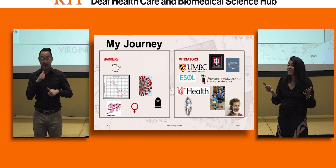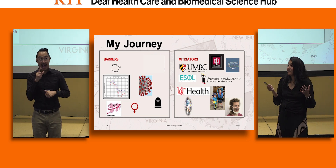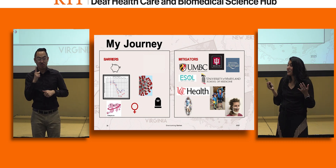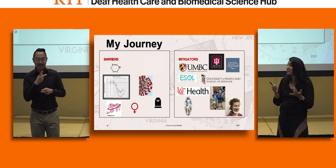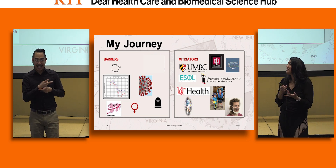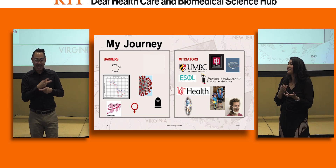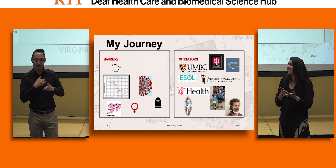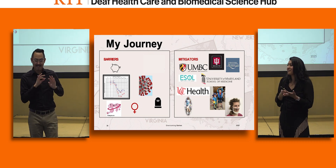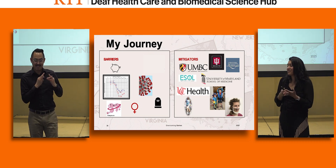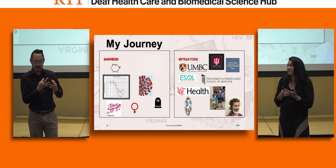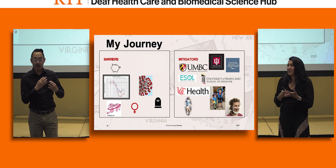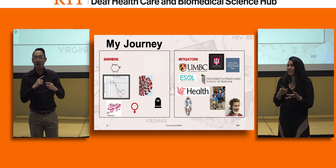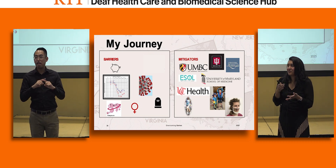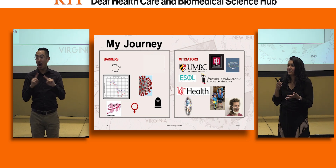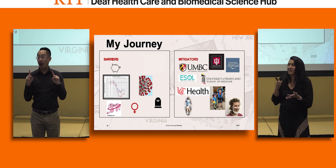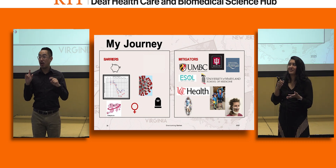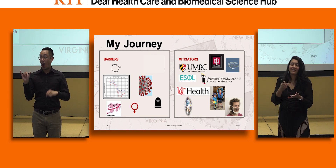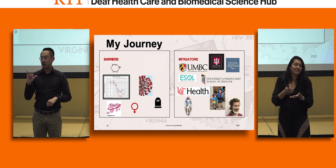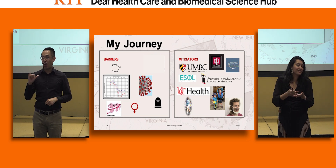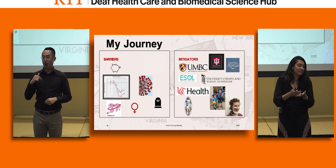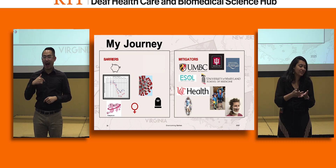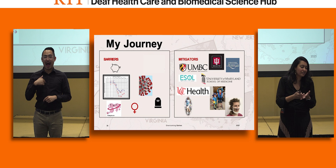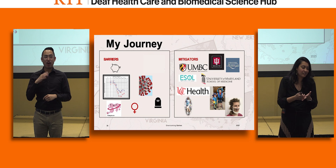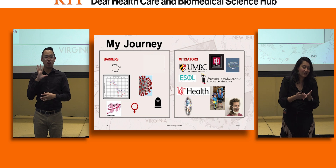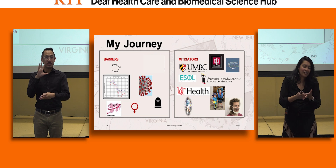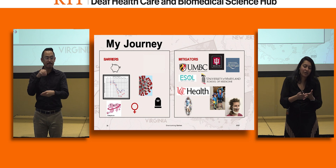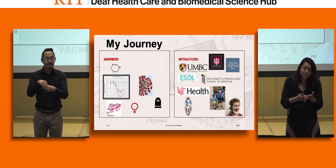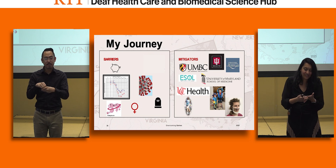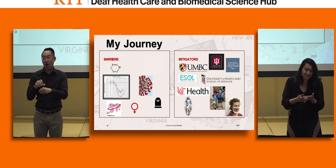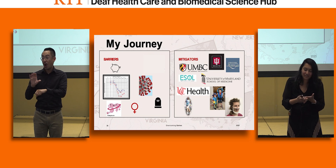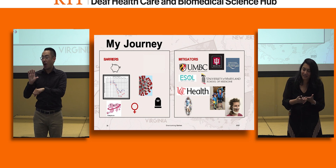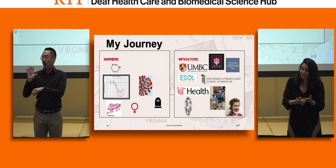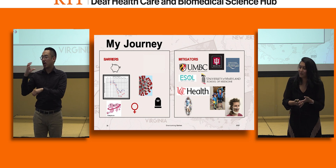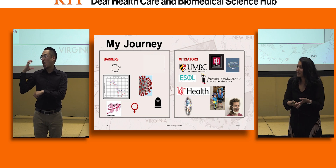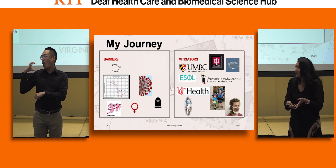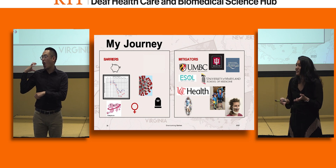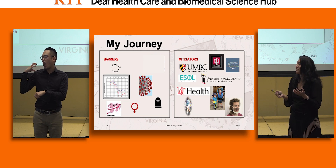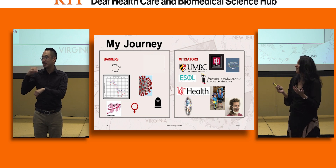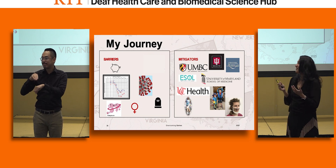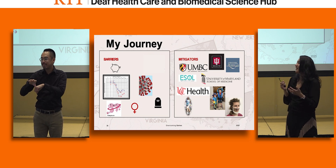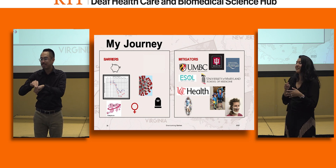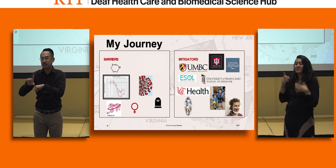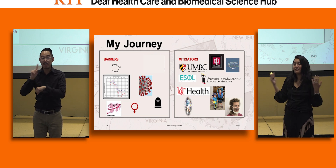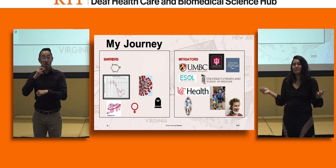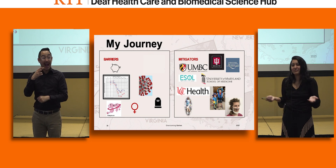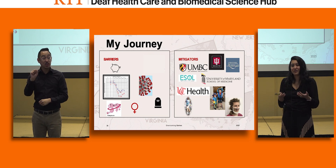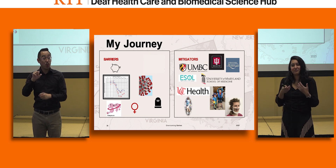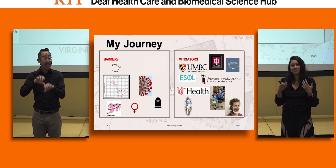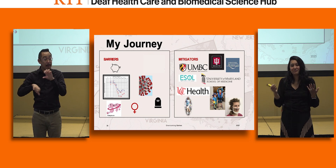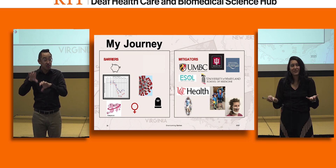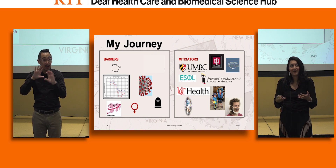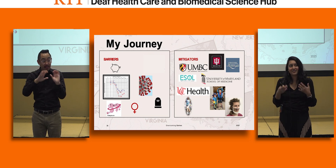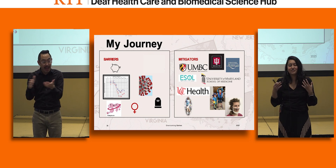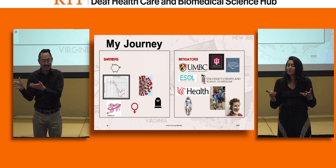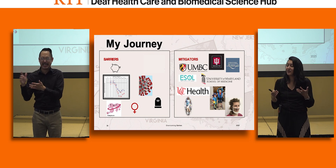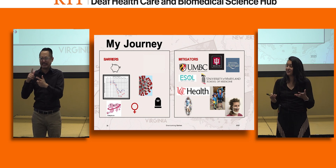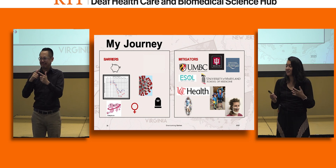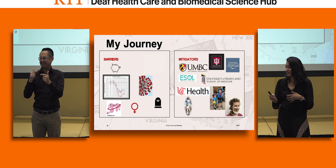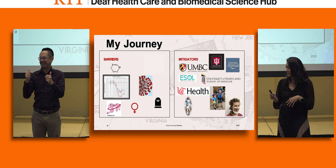Not just taking care of my family, I got to co-teach high school chemistry, I got to do other things,